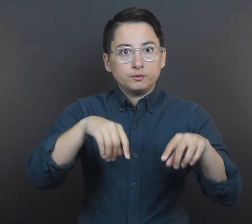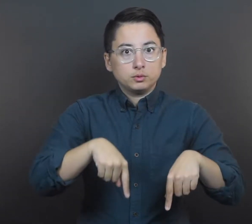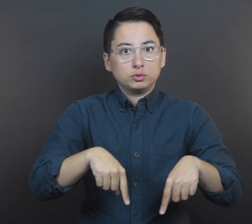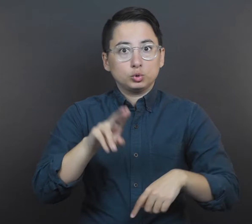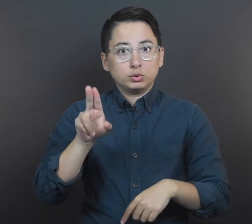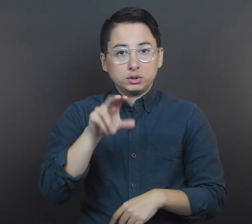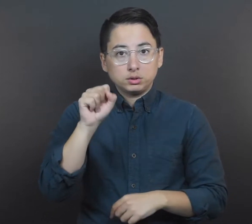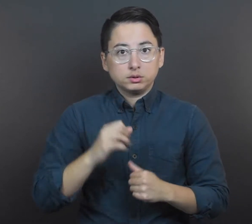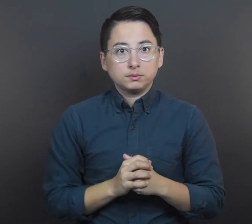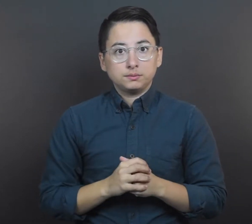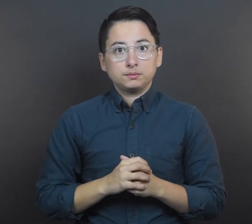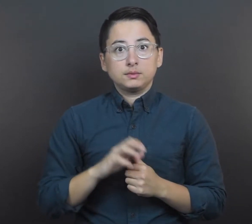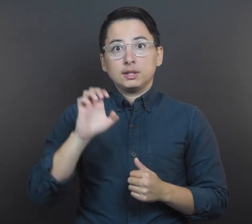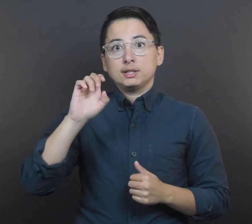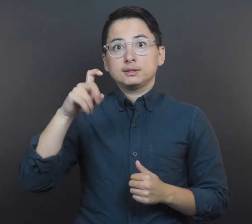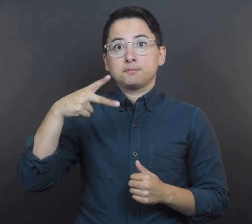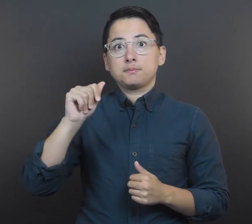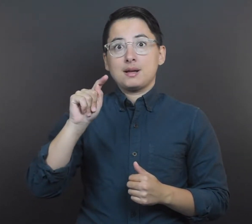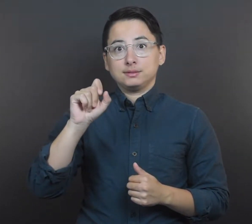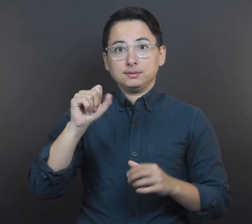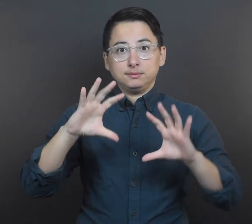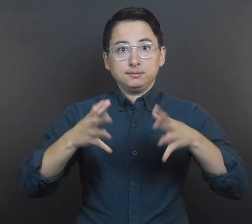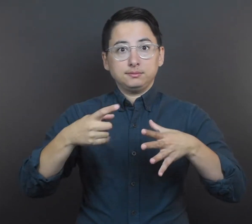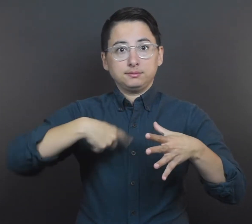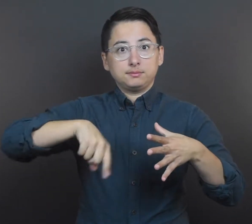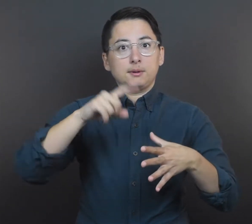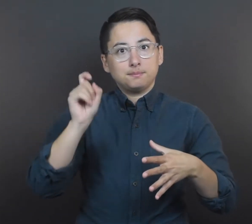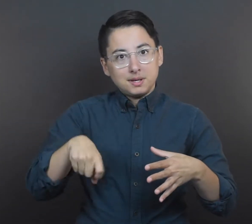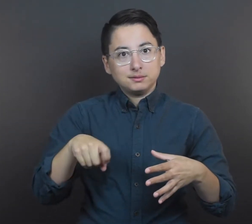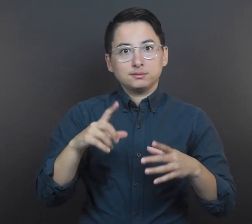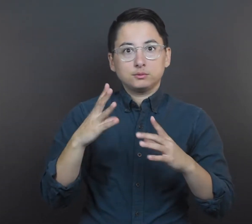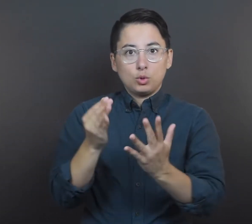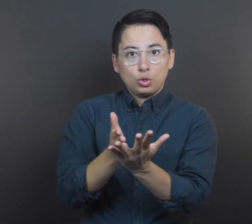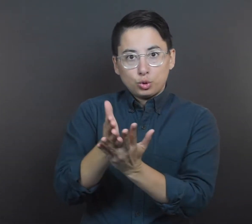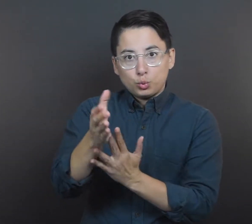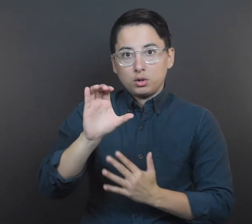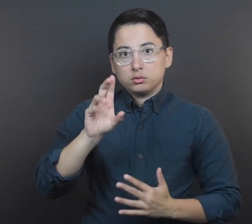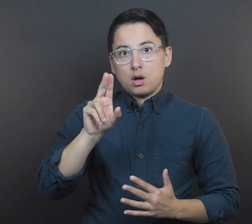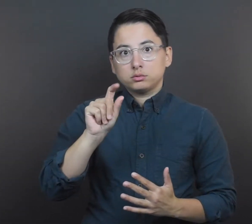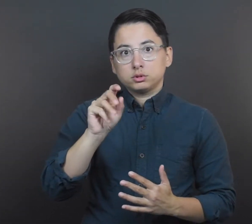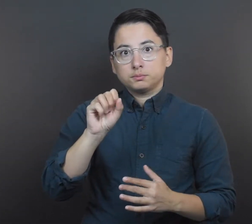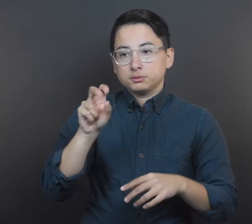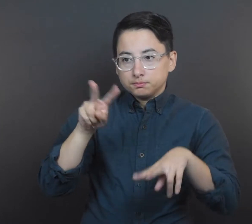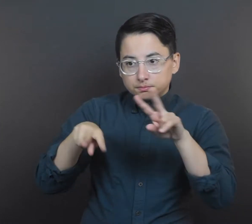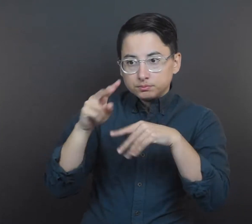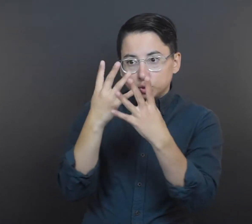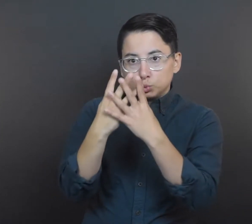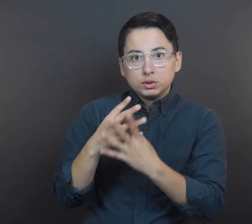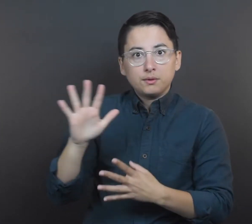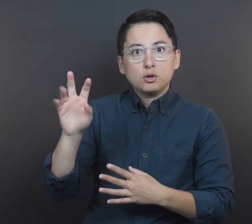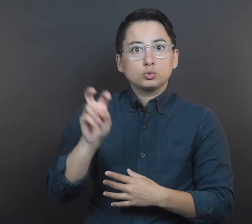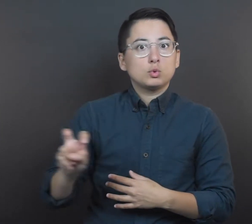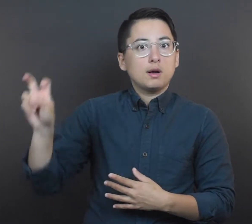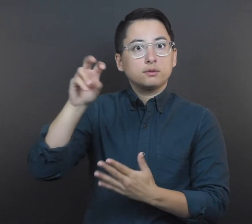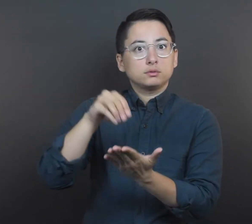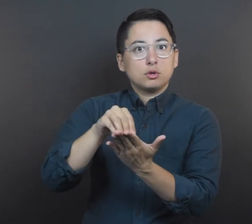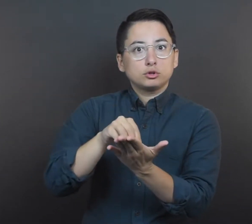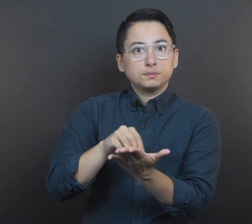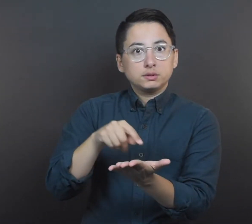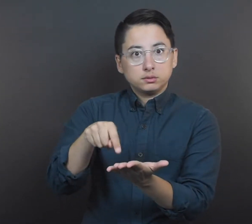The expats go through customs for screening of their travel documentation and proceed